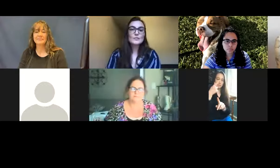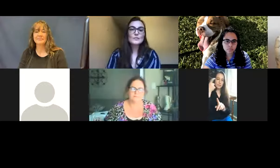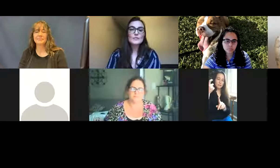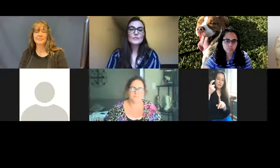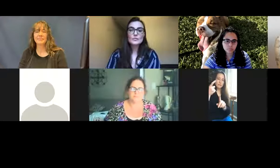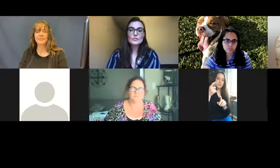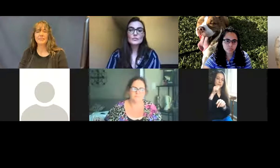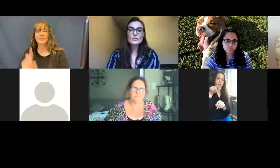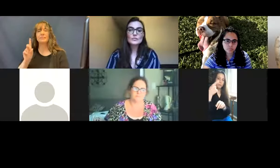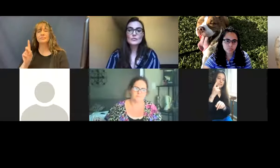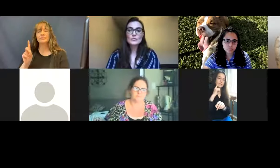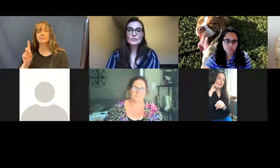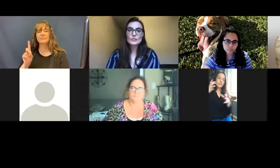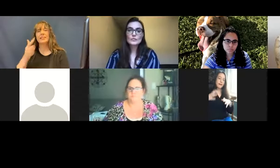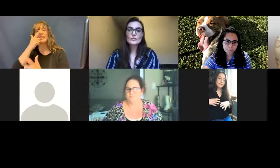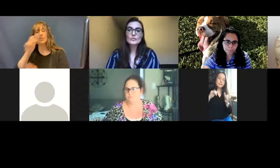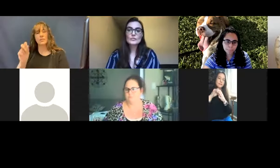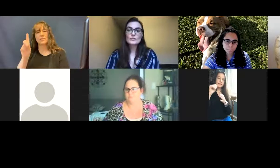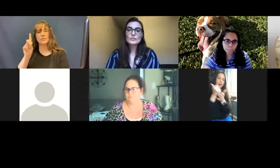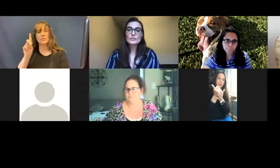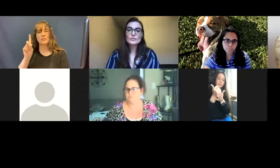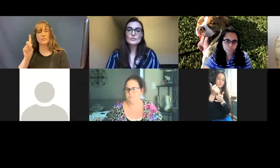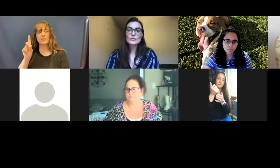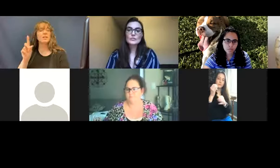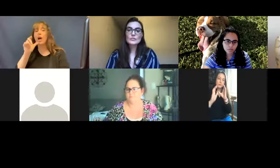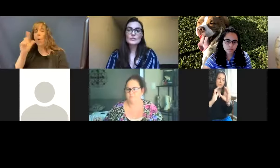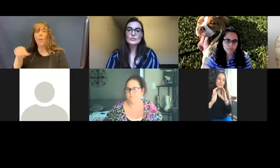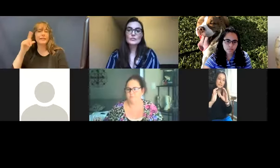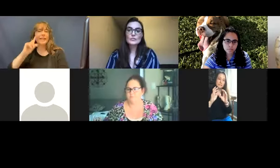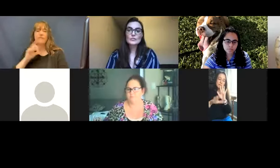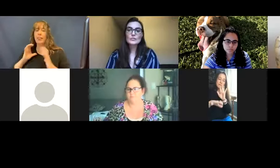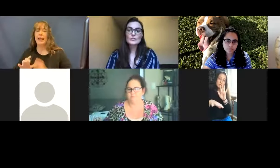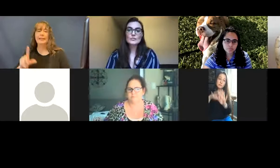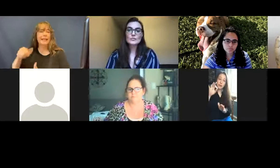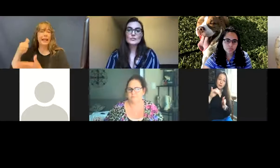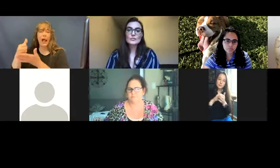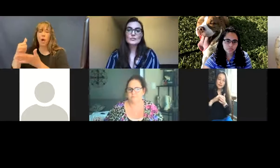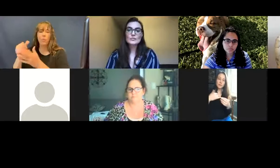because it's not only Deaf clients that need help with communication. We found that you